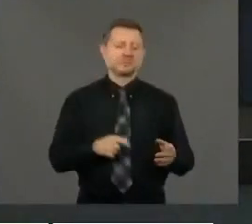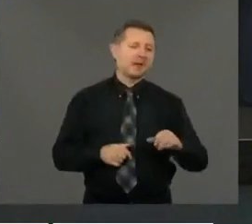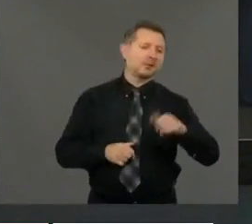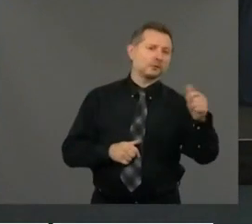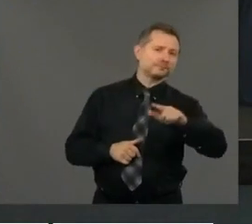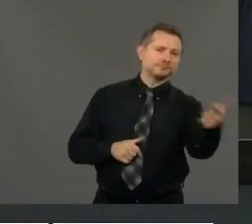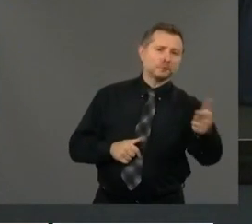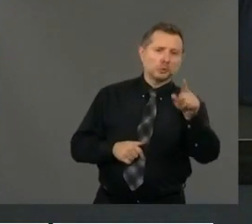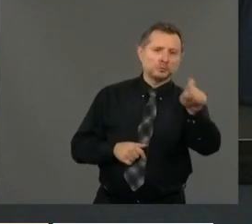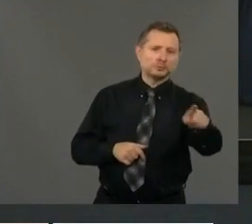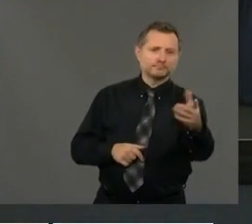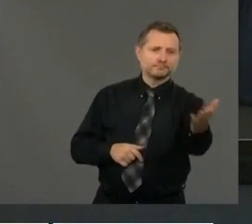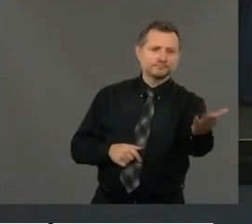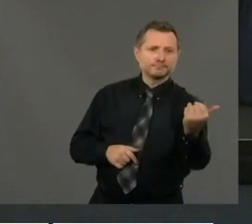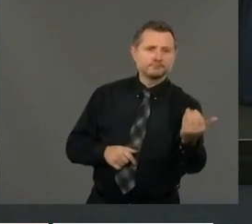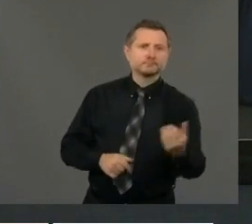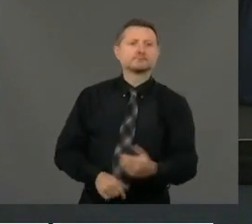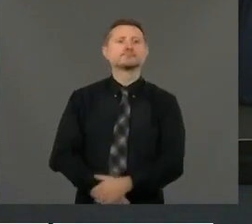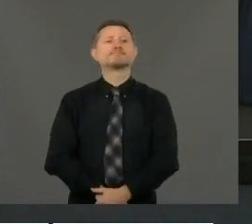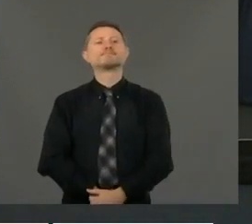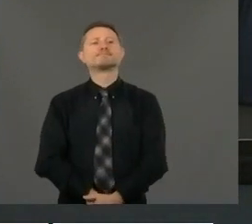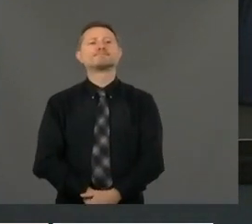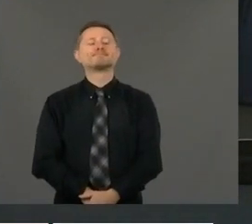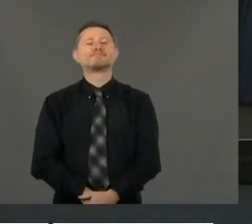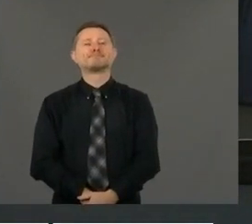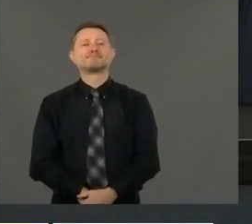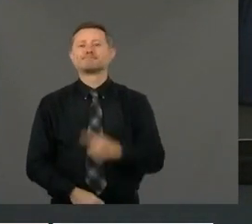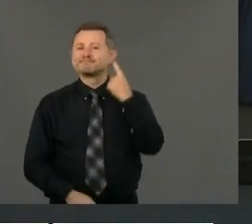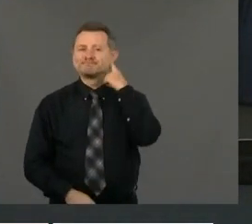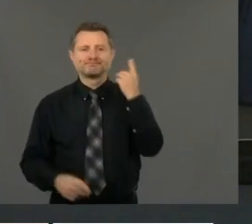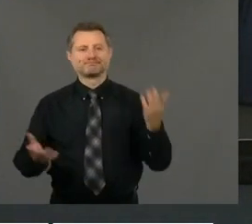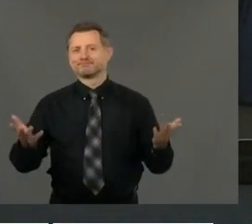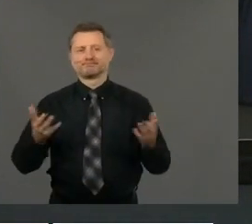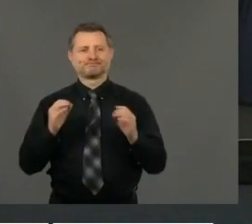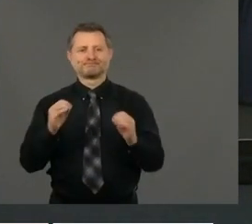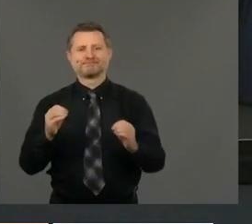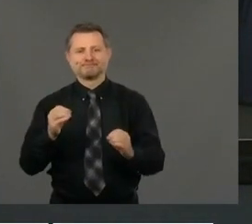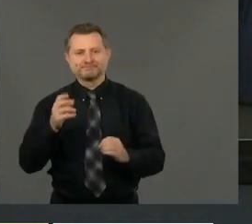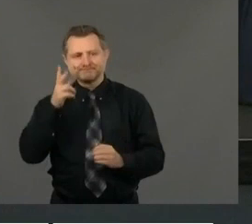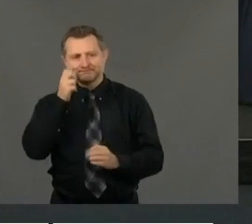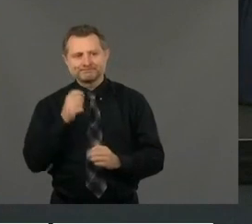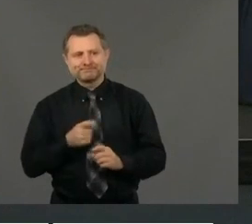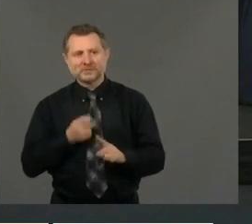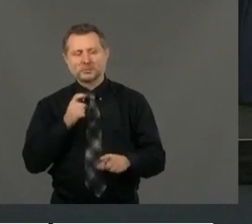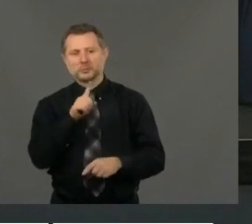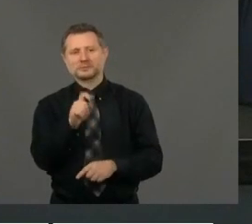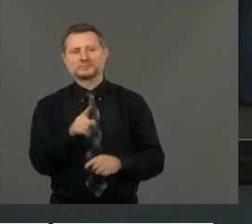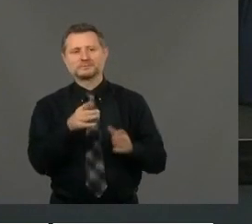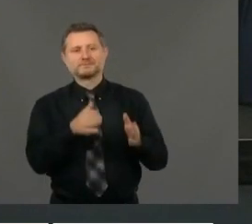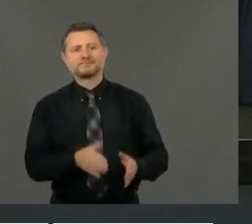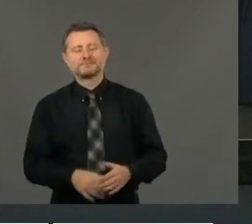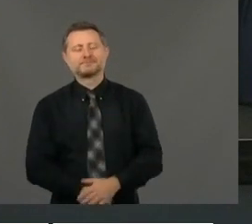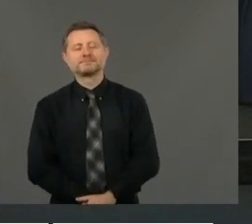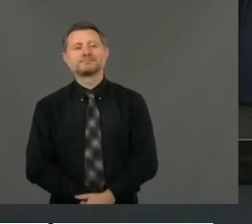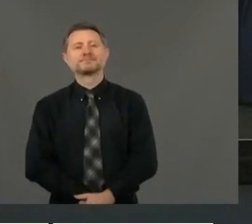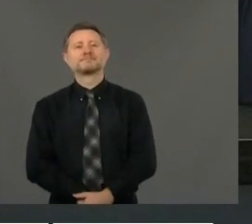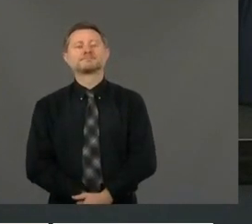LEVEL? I DON'T KNOW WHAT YOU'RE LISTENING TO, WHAT THEY ARE SAYING OR WHAT IT ACTUALLY MEANS. WE WILL SEE WHAT GUIDANCE THEY PUT OUT AT THE END OF THE DAY